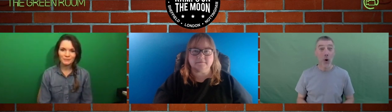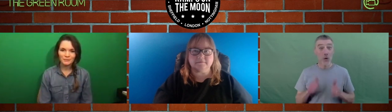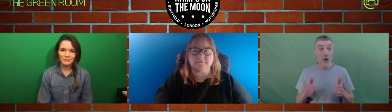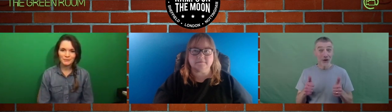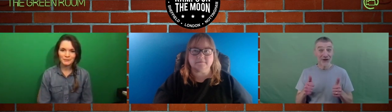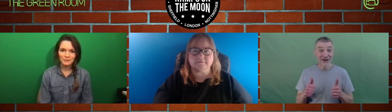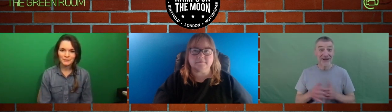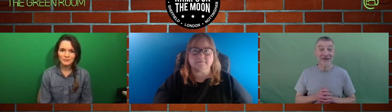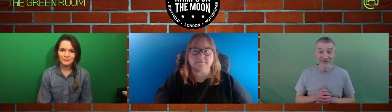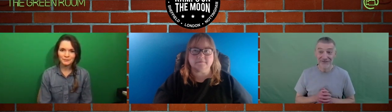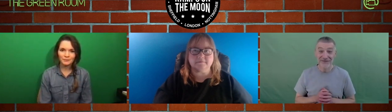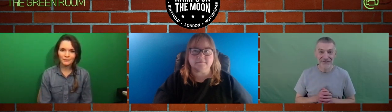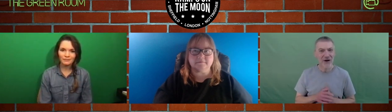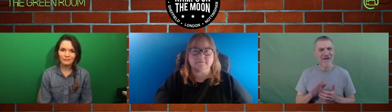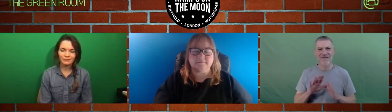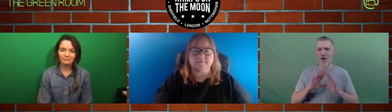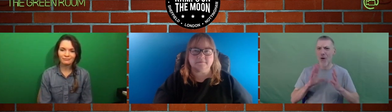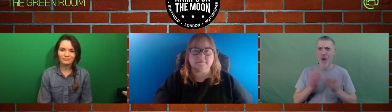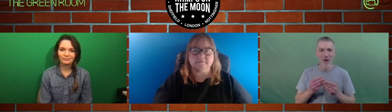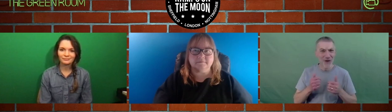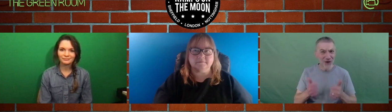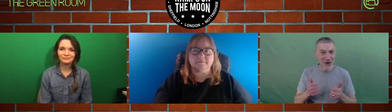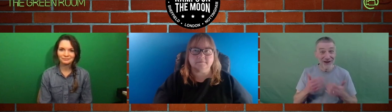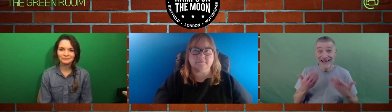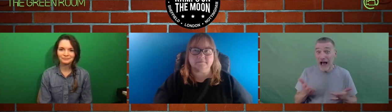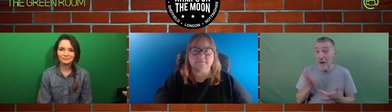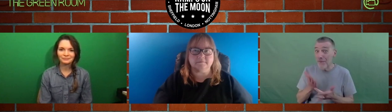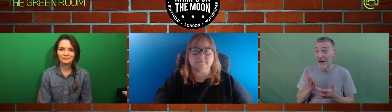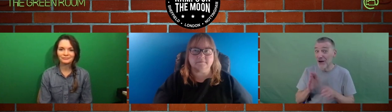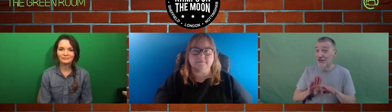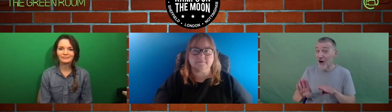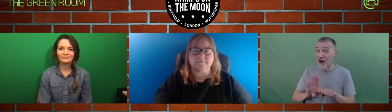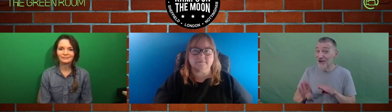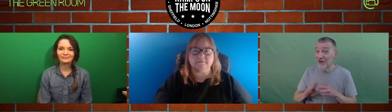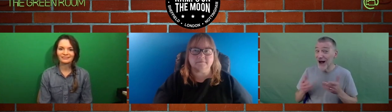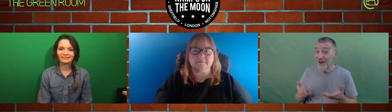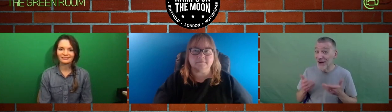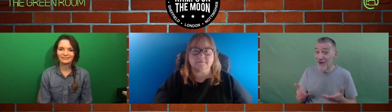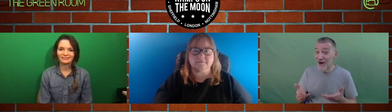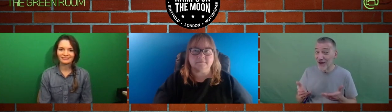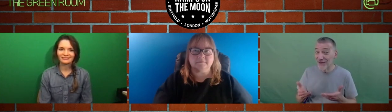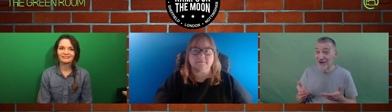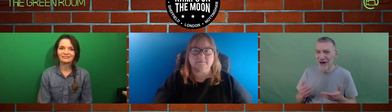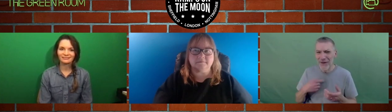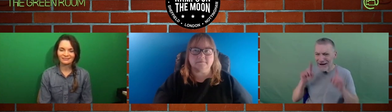Everything was really good and now in the middle of rehearsals, getting more ideas for